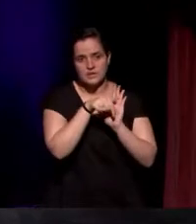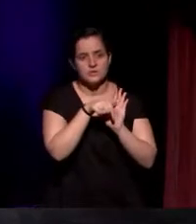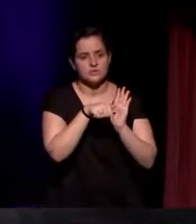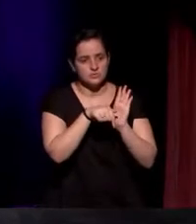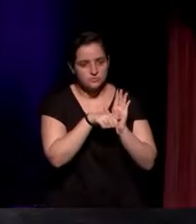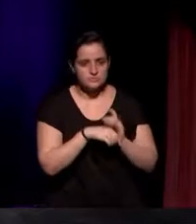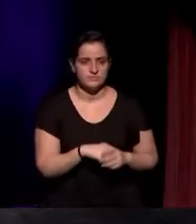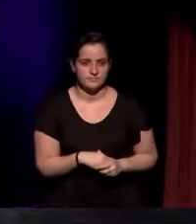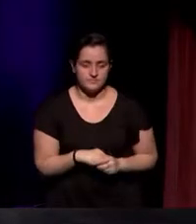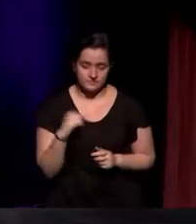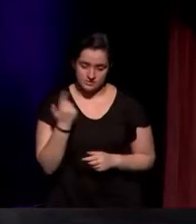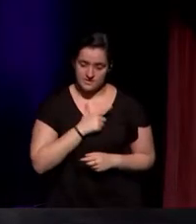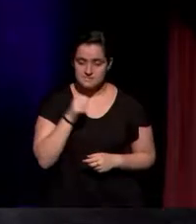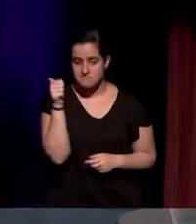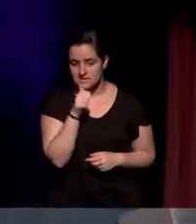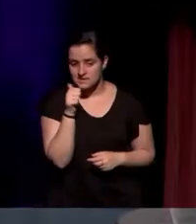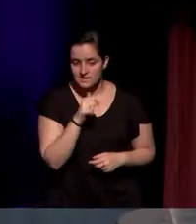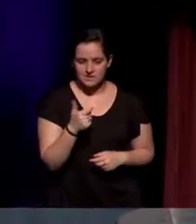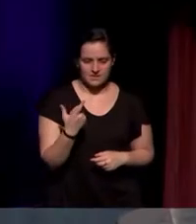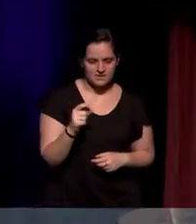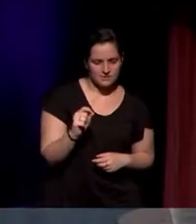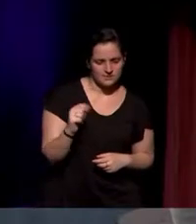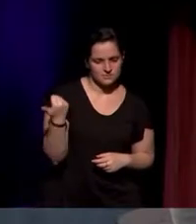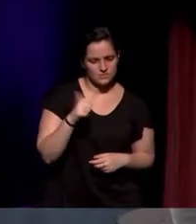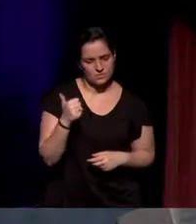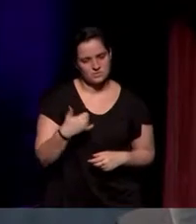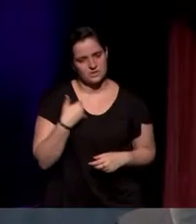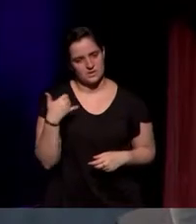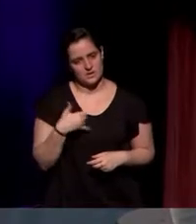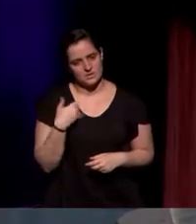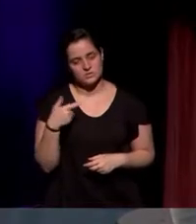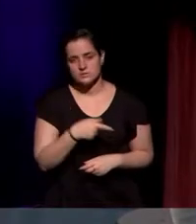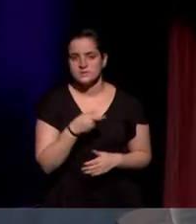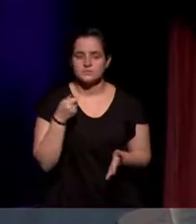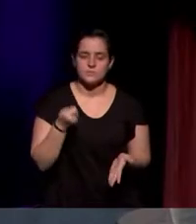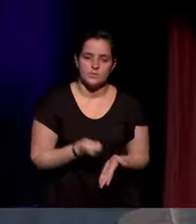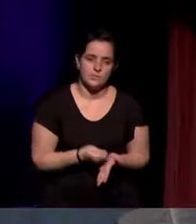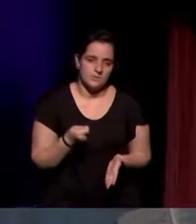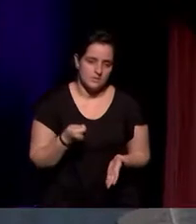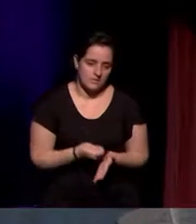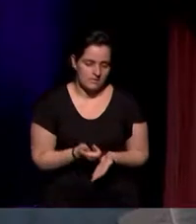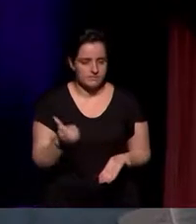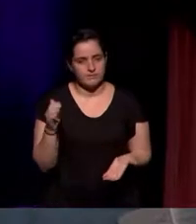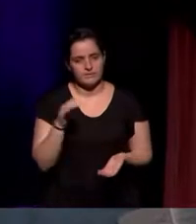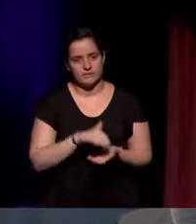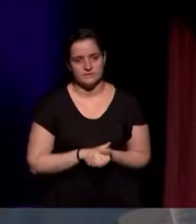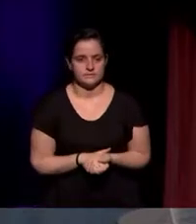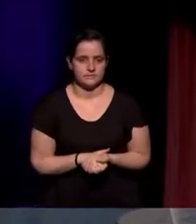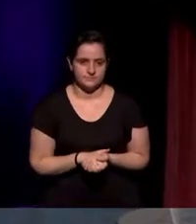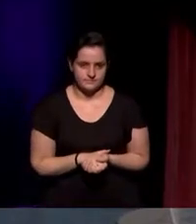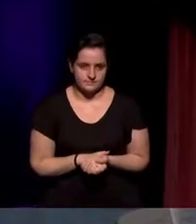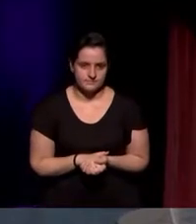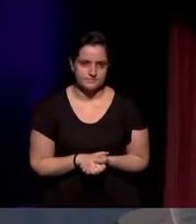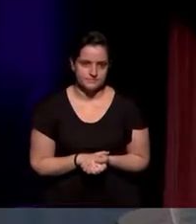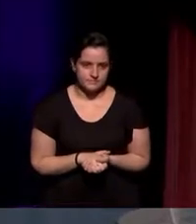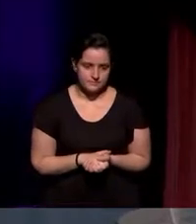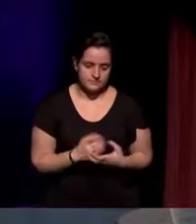We have girls with 10, 11, 12 years who are forced to marry, to join older men